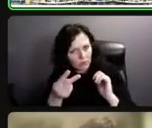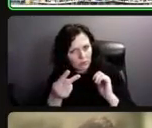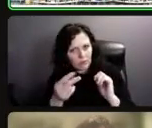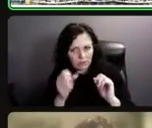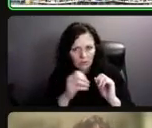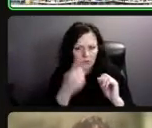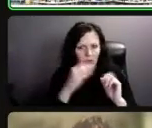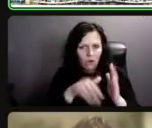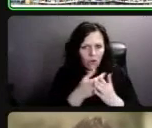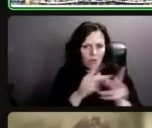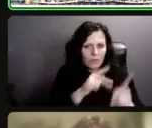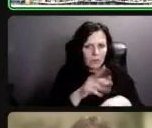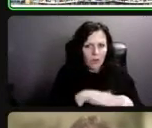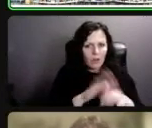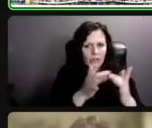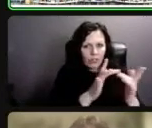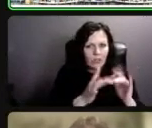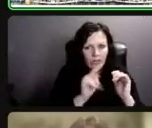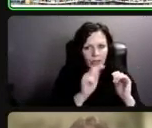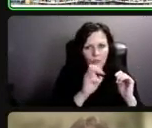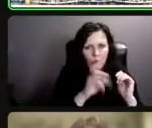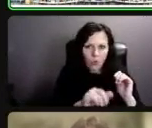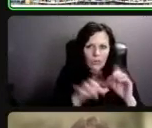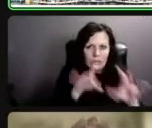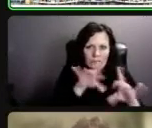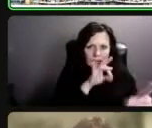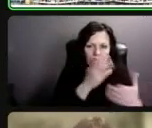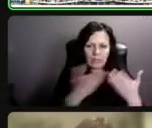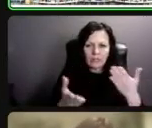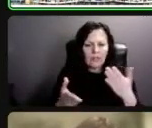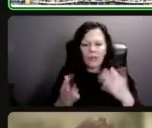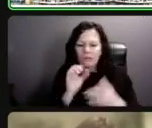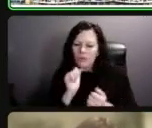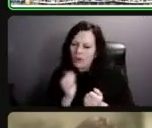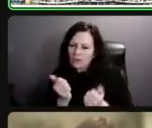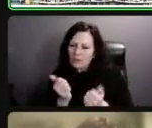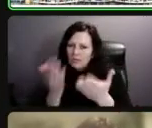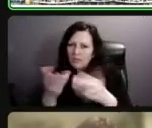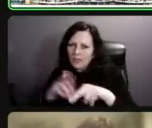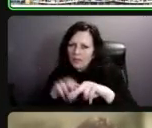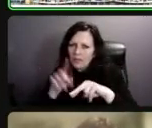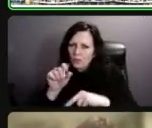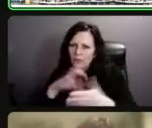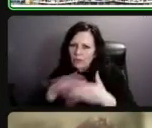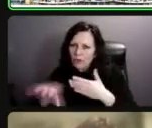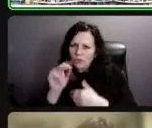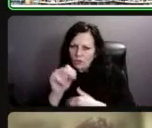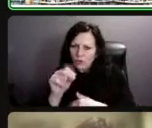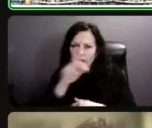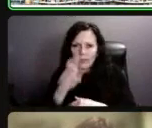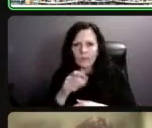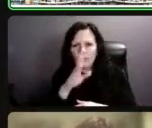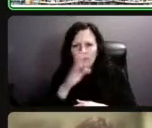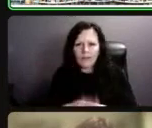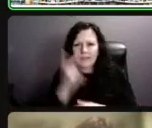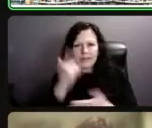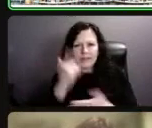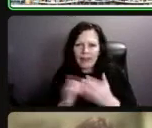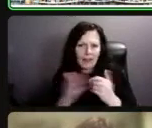SO YOU'RE NOT GOING TO ACTUALLY YOU COULD RAISE IT. AND AGAIN I'M NOT PROPOSING. SO WE'RE ALL THE TROLLS ON THE INTERNET.